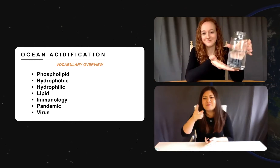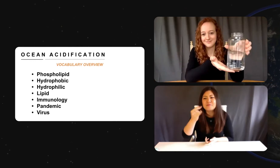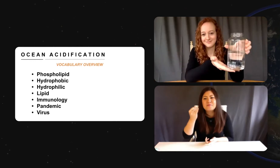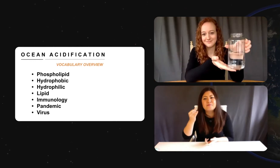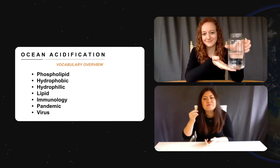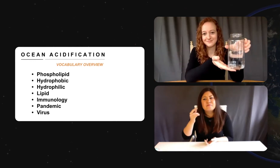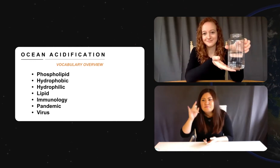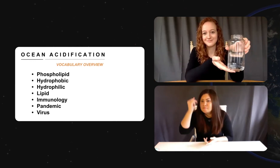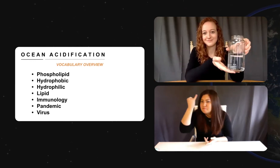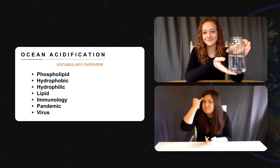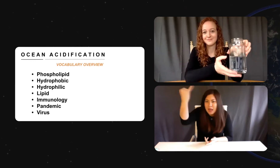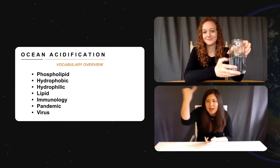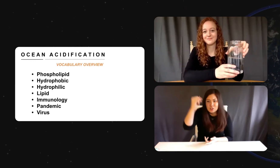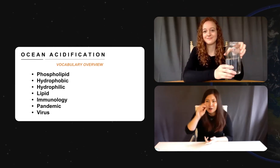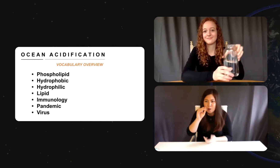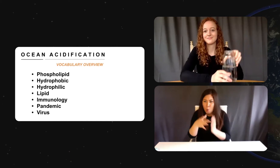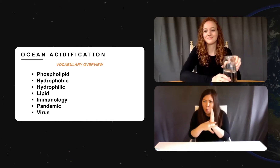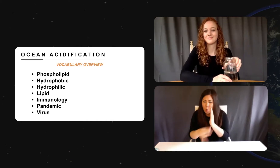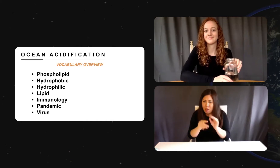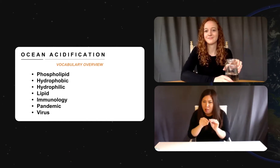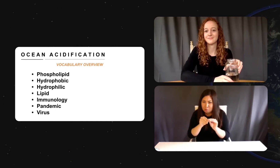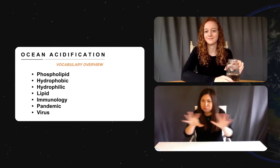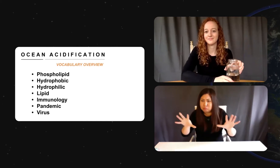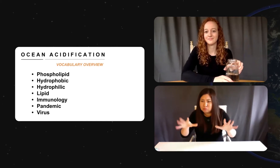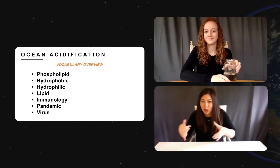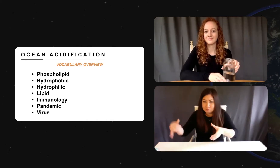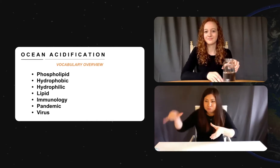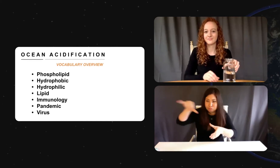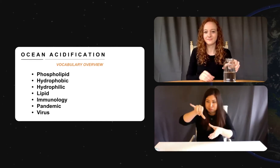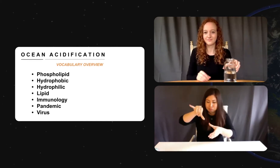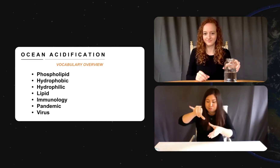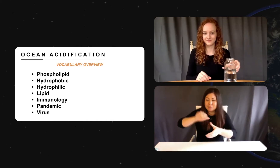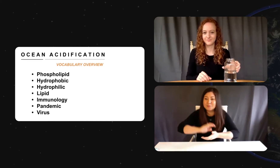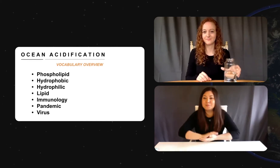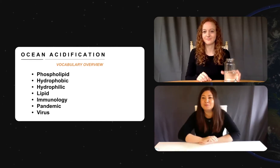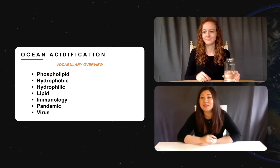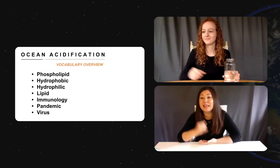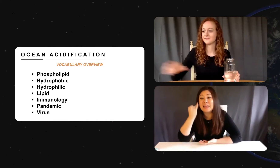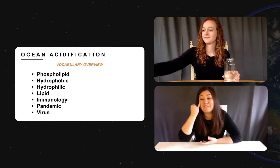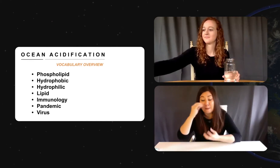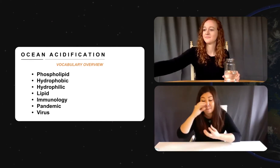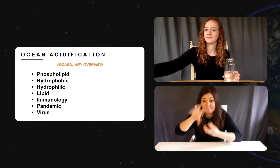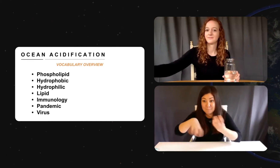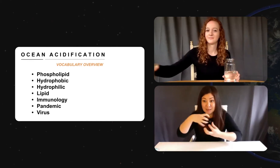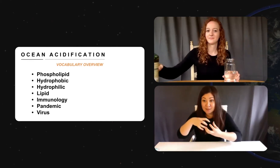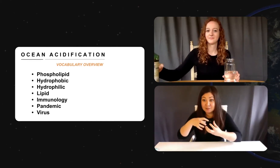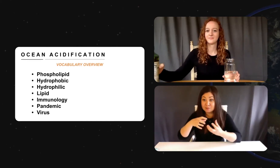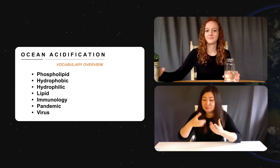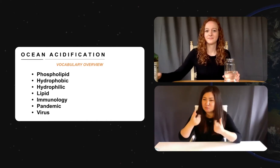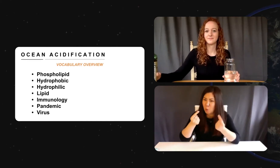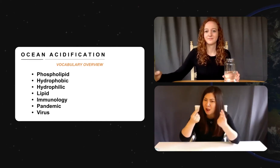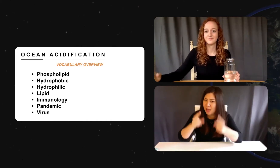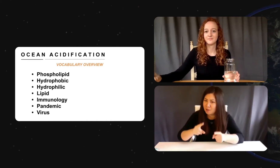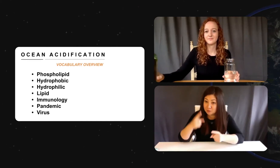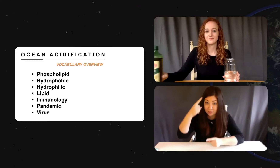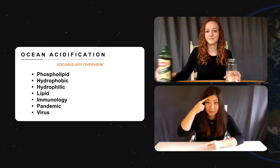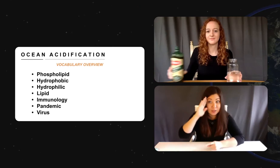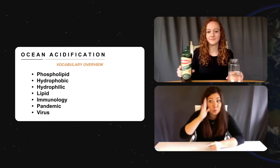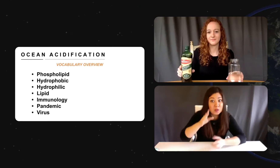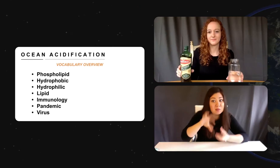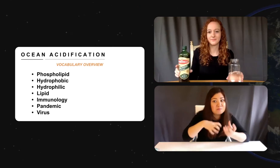What would happen if there was an oil spill?